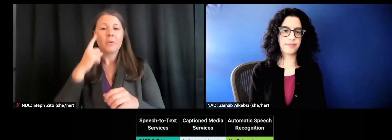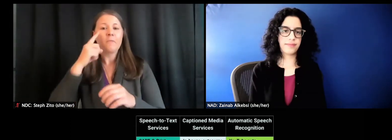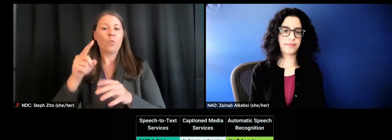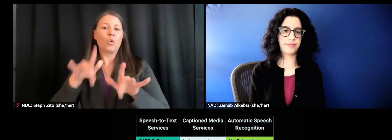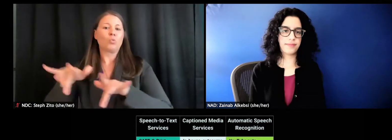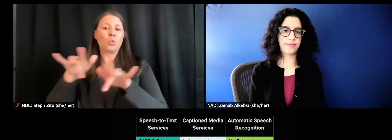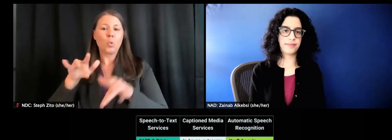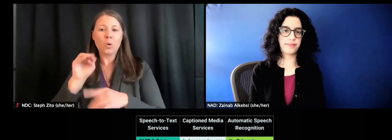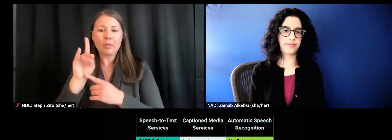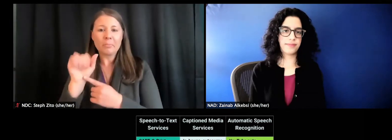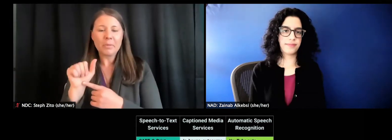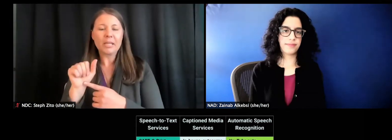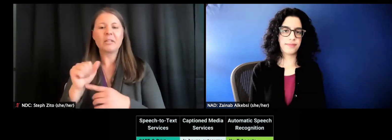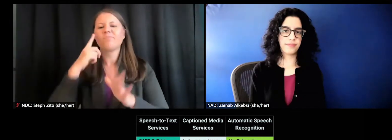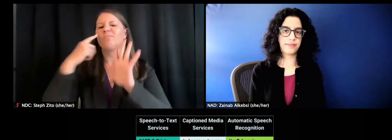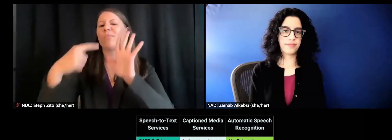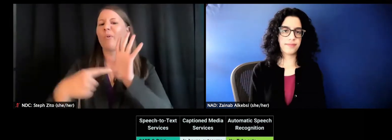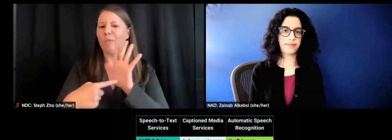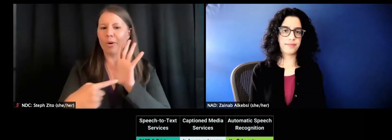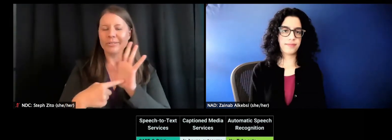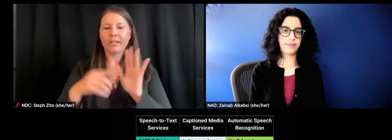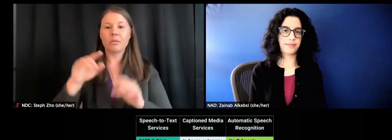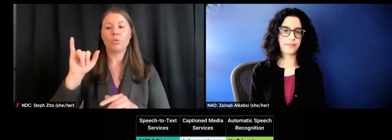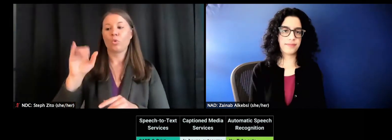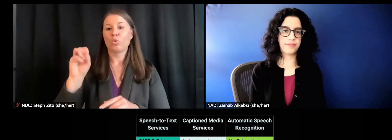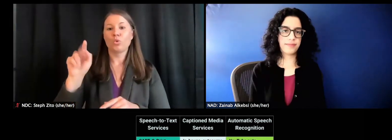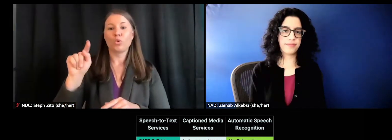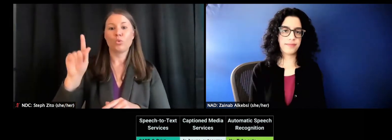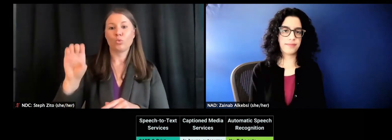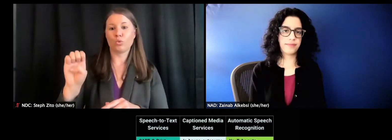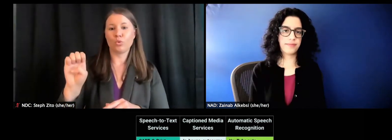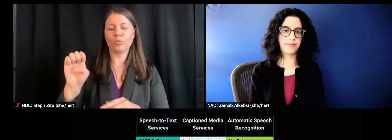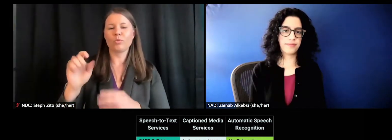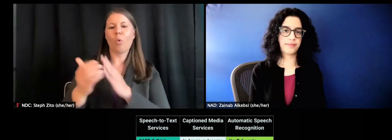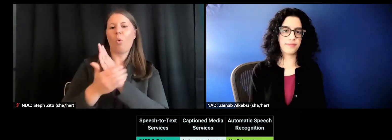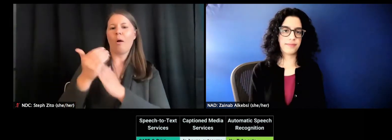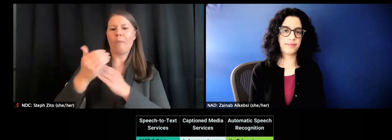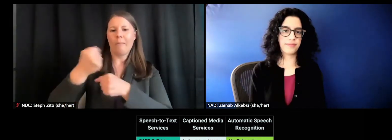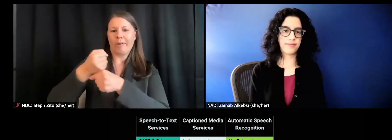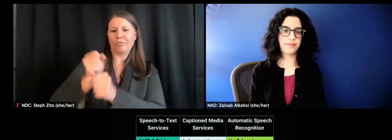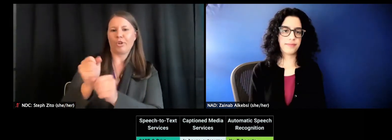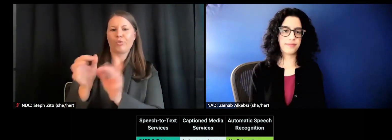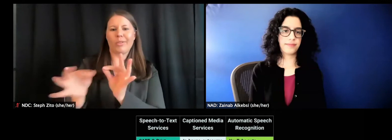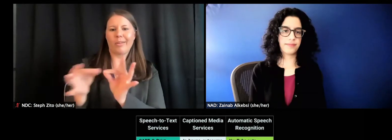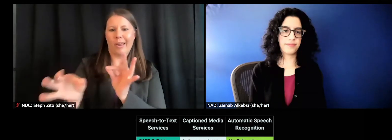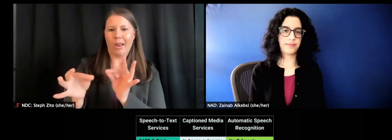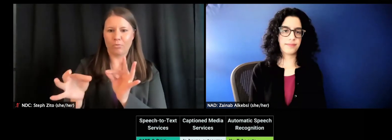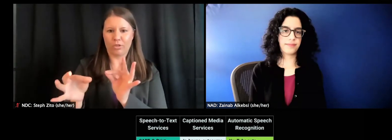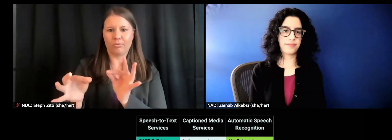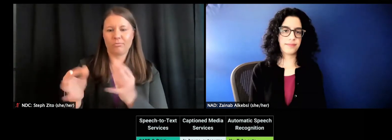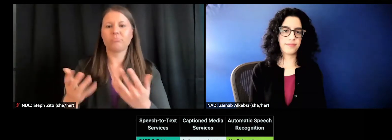be done in realtime or prerecorded videos like those on YouTube and its autogeneratedded captions.